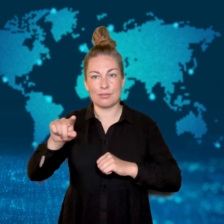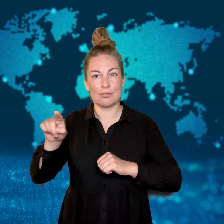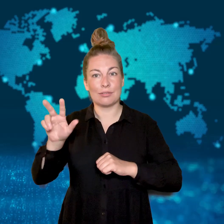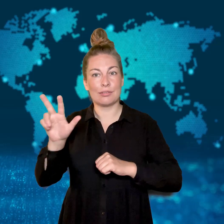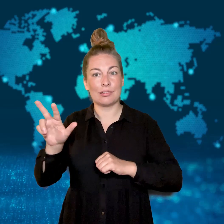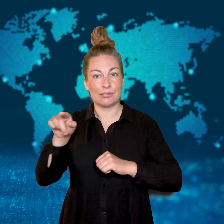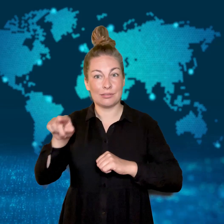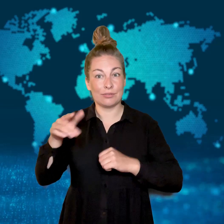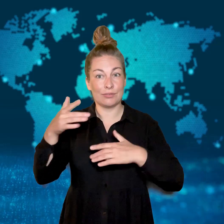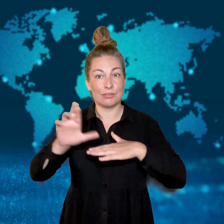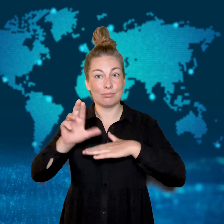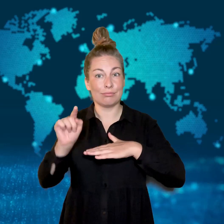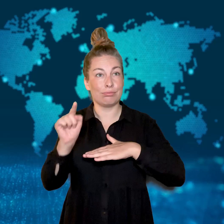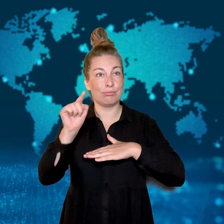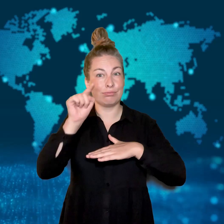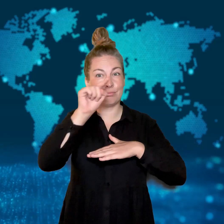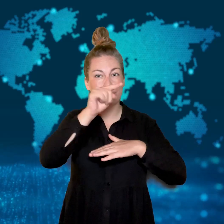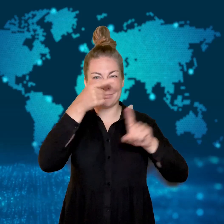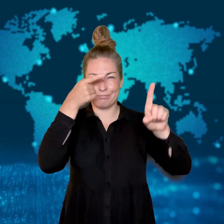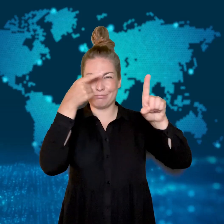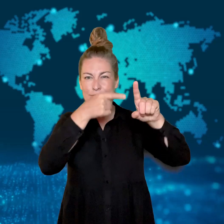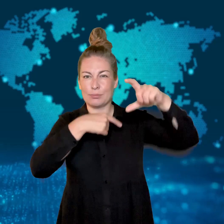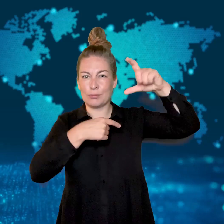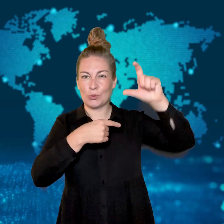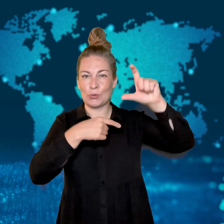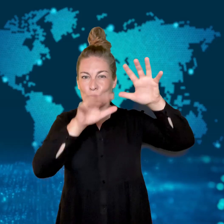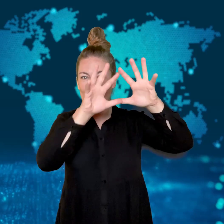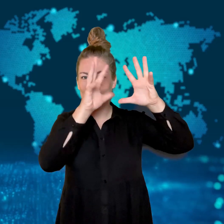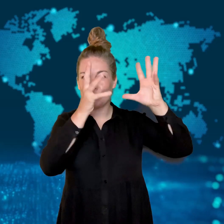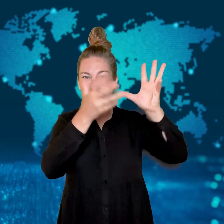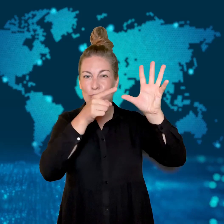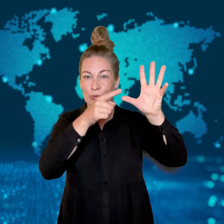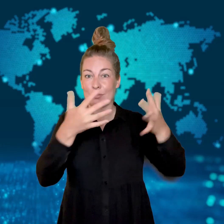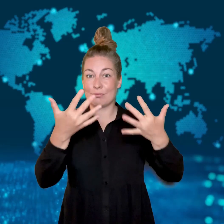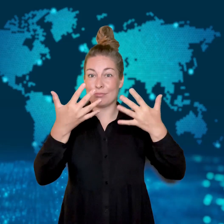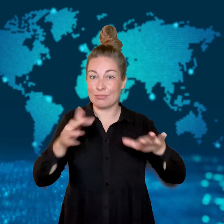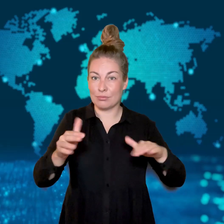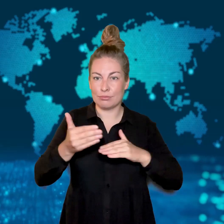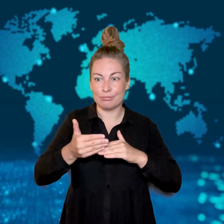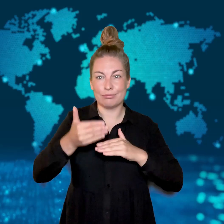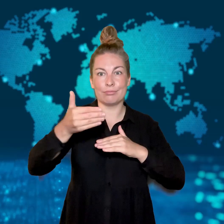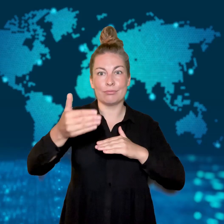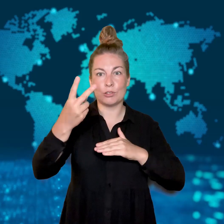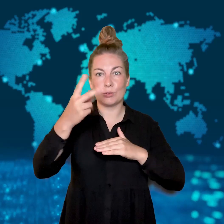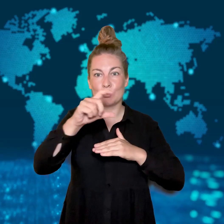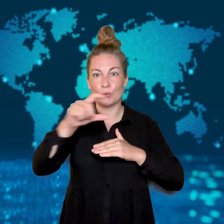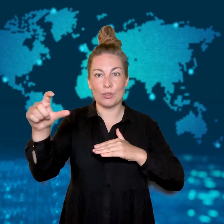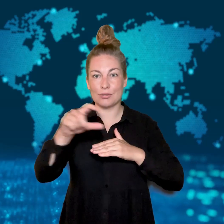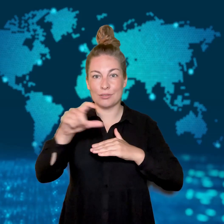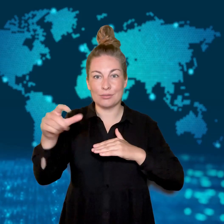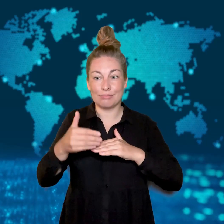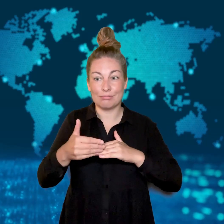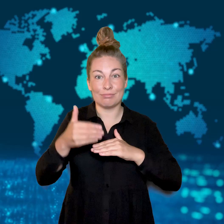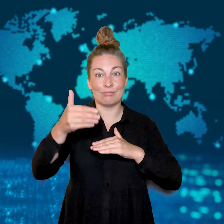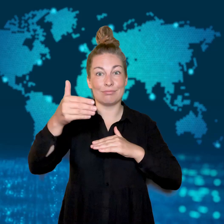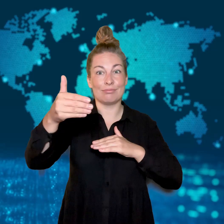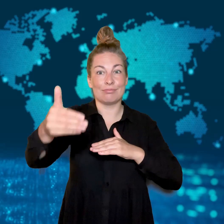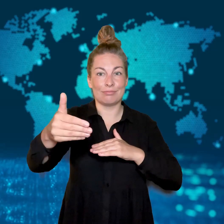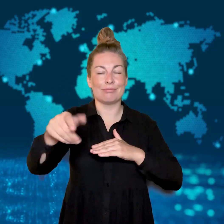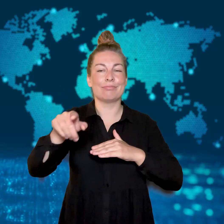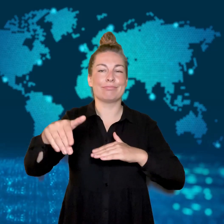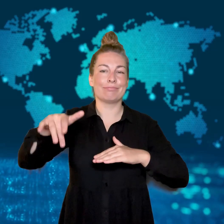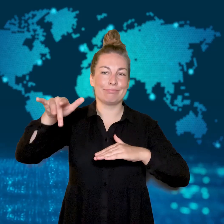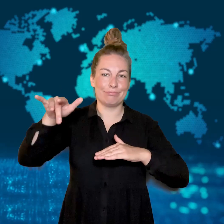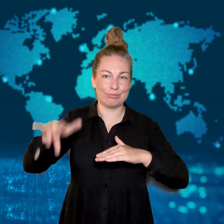The successful liftoff of the Aditya-L1 comes less than two weeks after